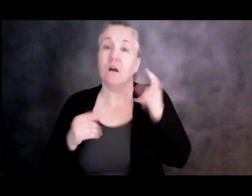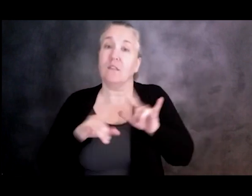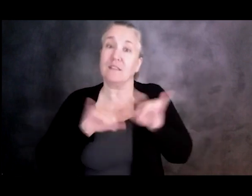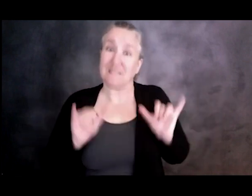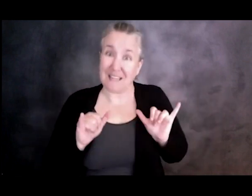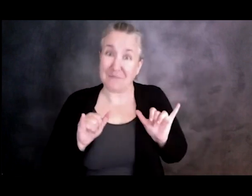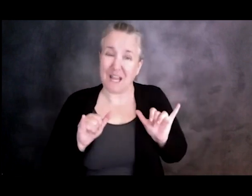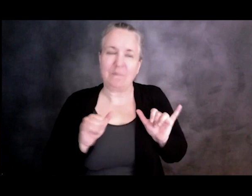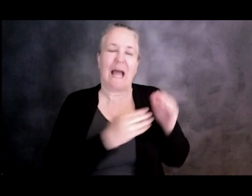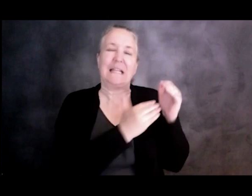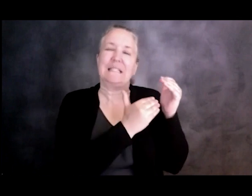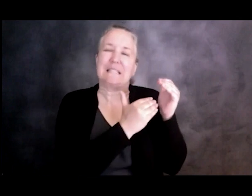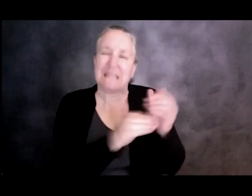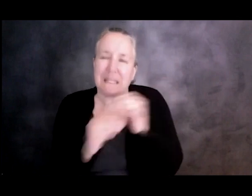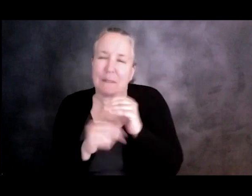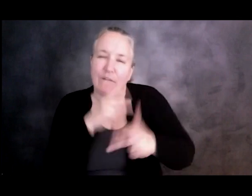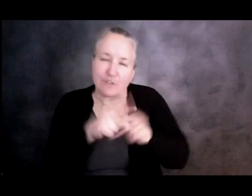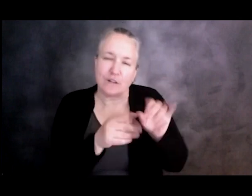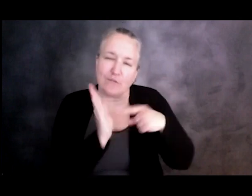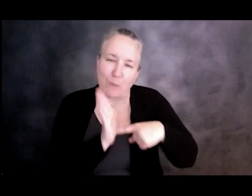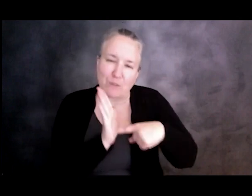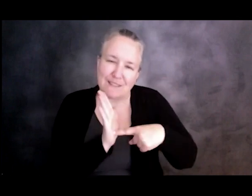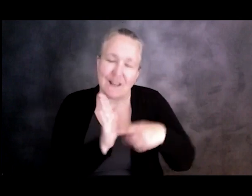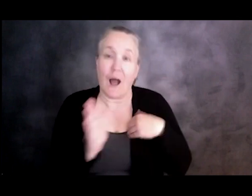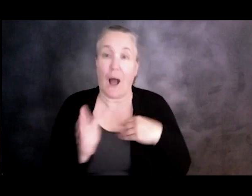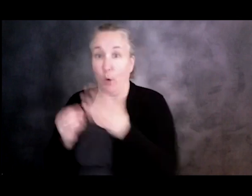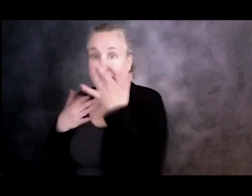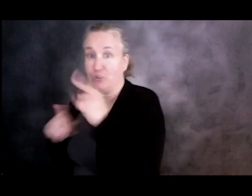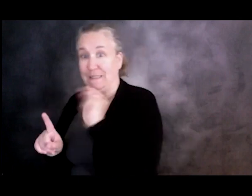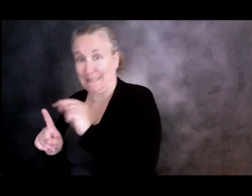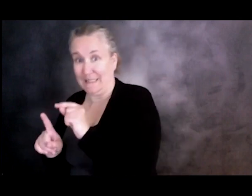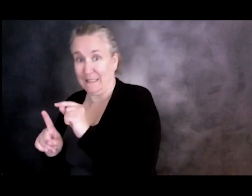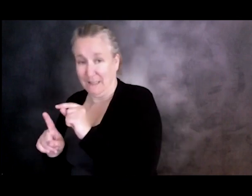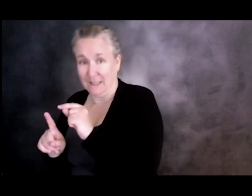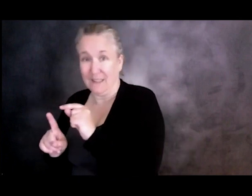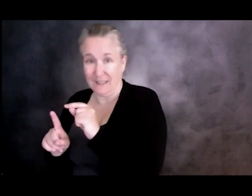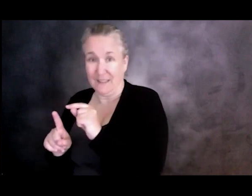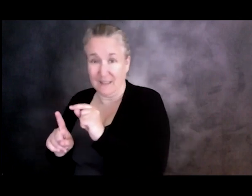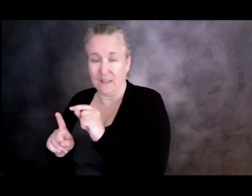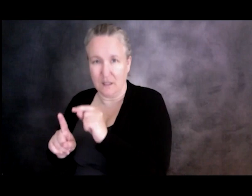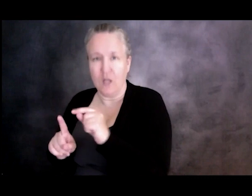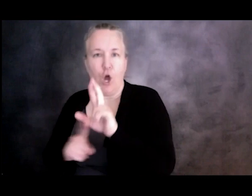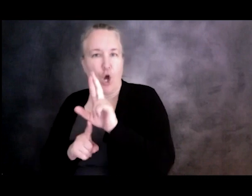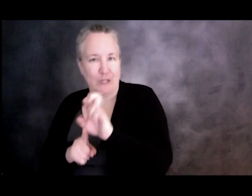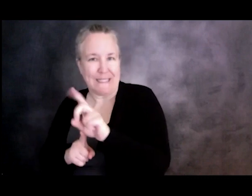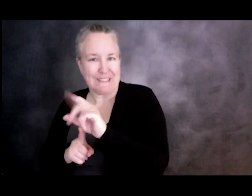of the kind of representation that I'm interested in. I'm interested in redistribution as a form of representation.